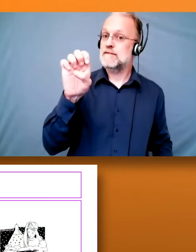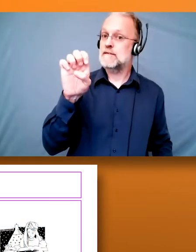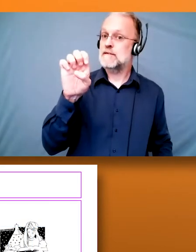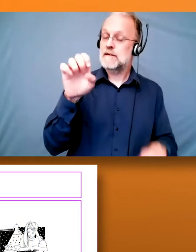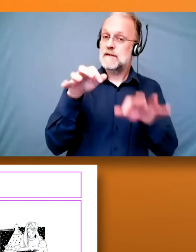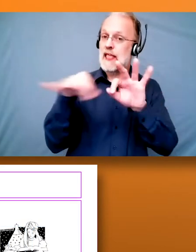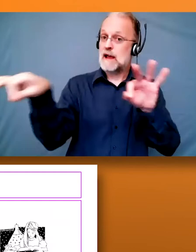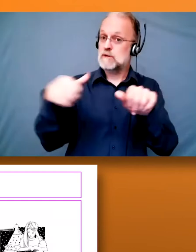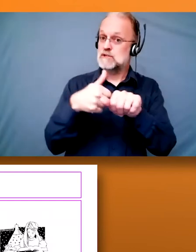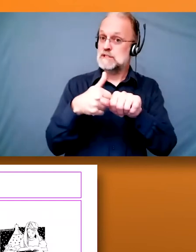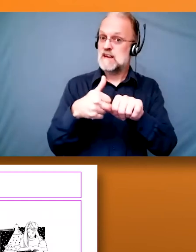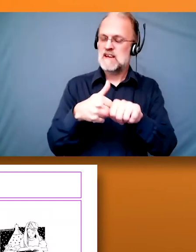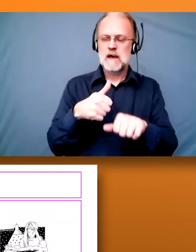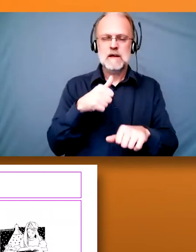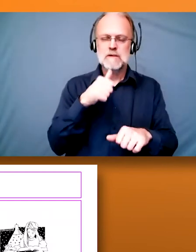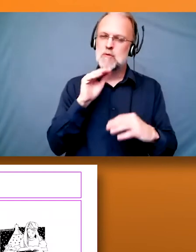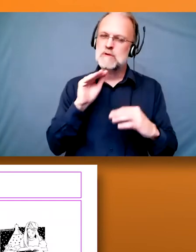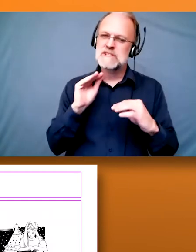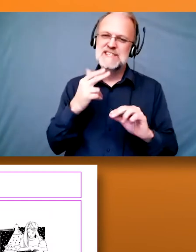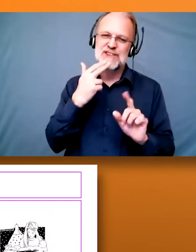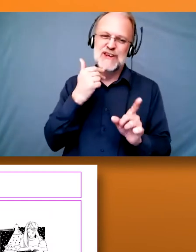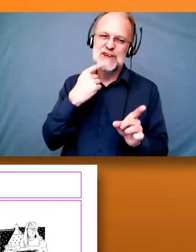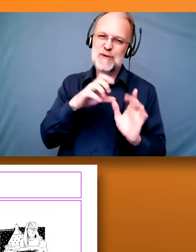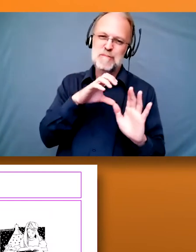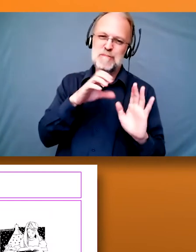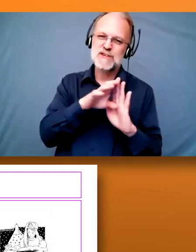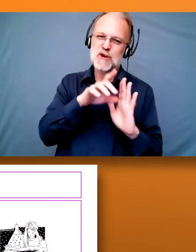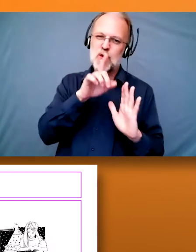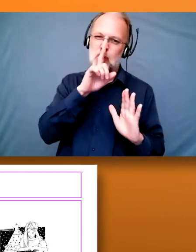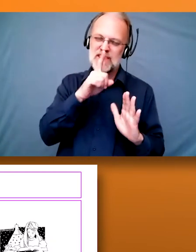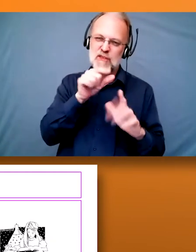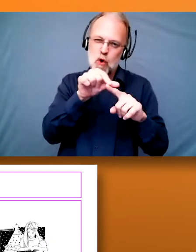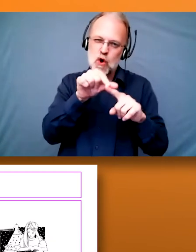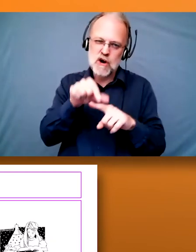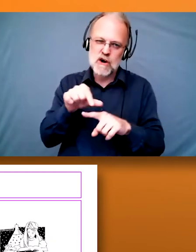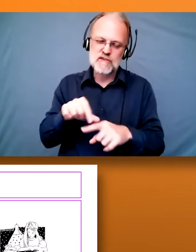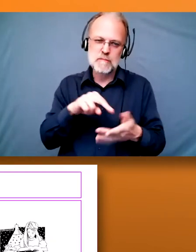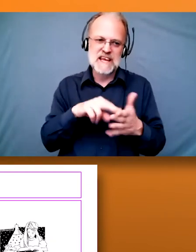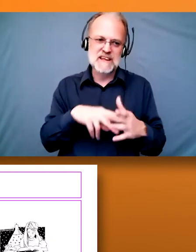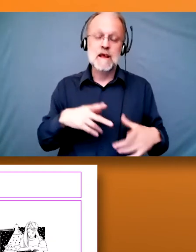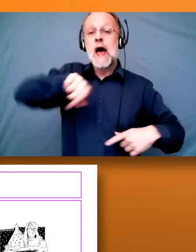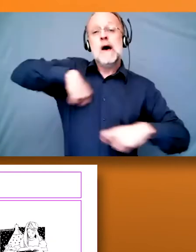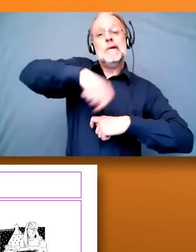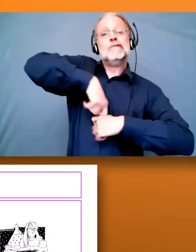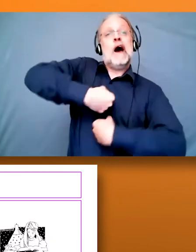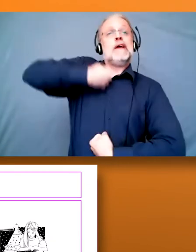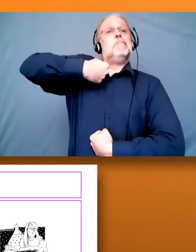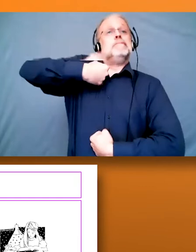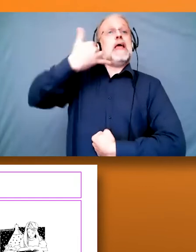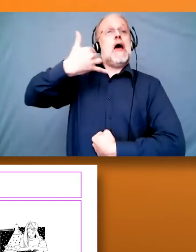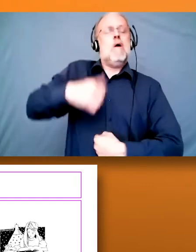please do not teach the cute what--you know-- I'm all tied up right now.